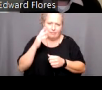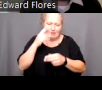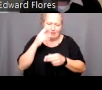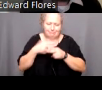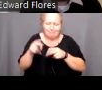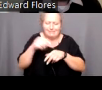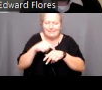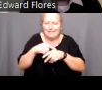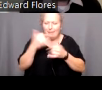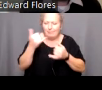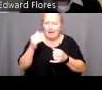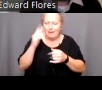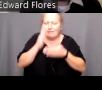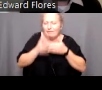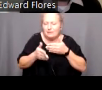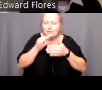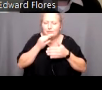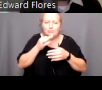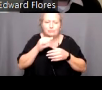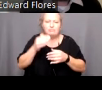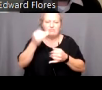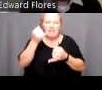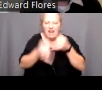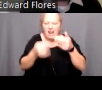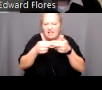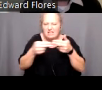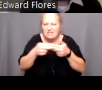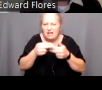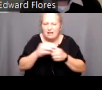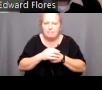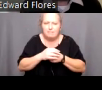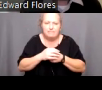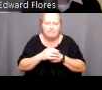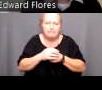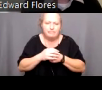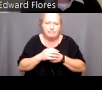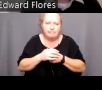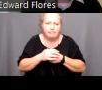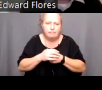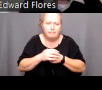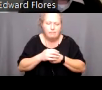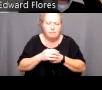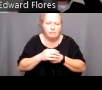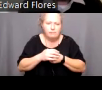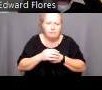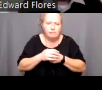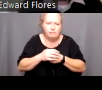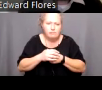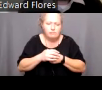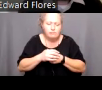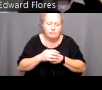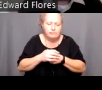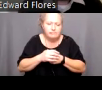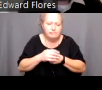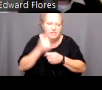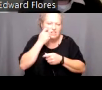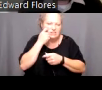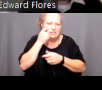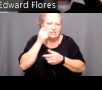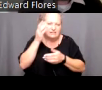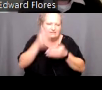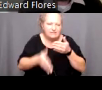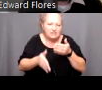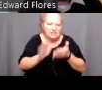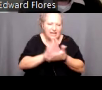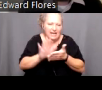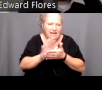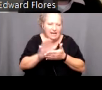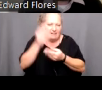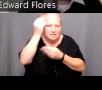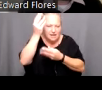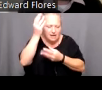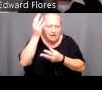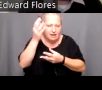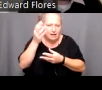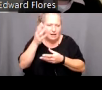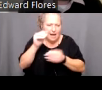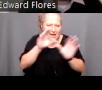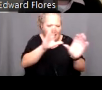Now we can move to the last slide I think yeah so we've just finished cleaning the data categorizing the variables.